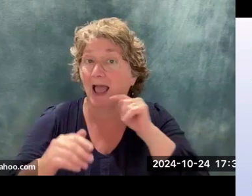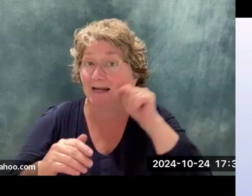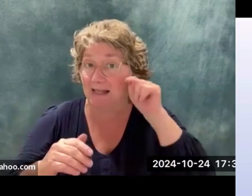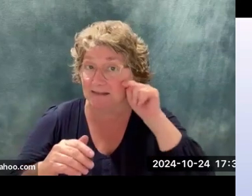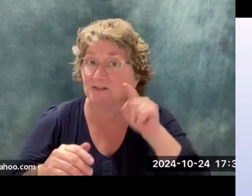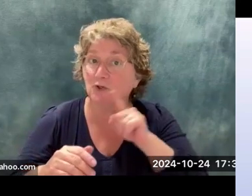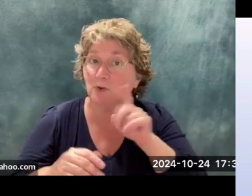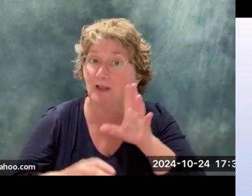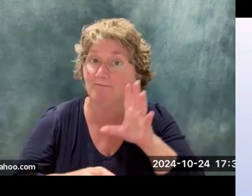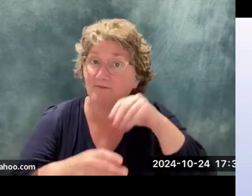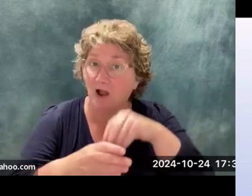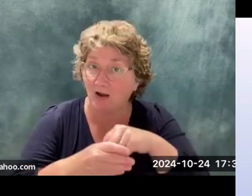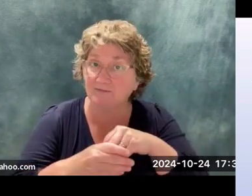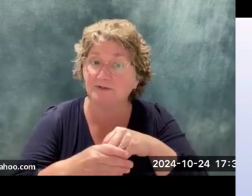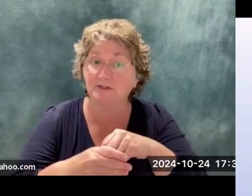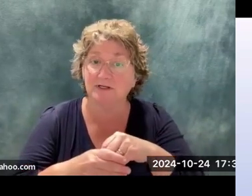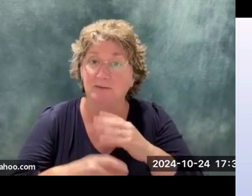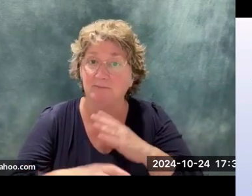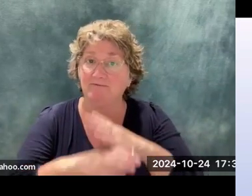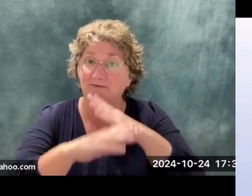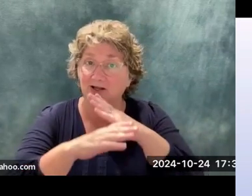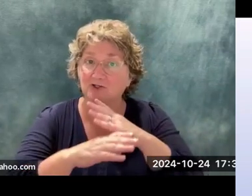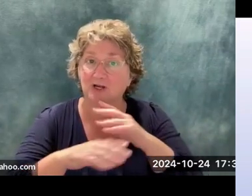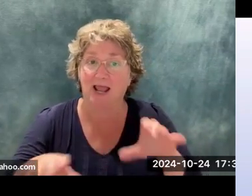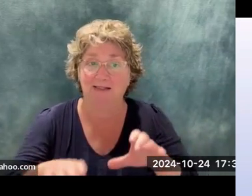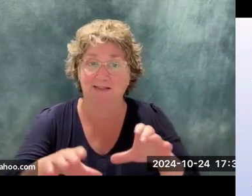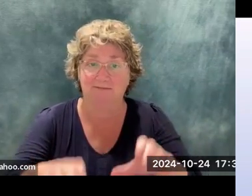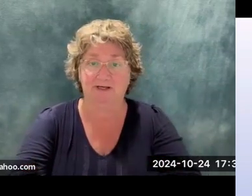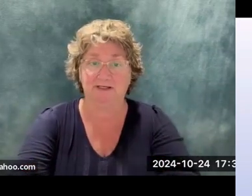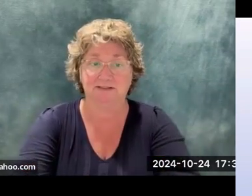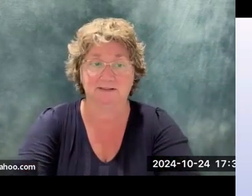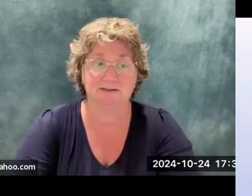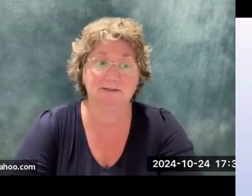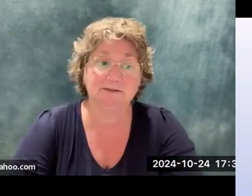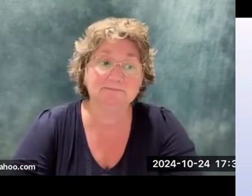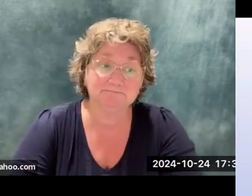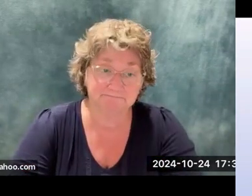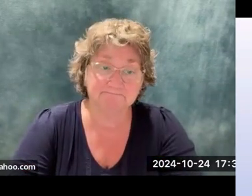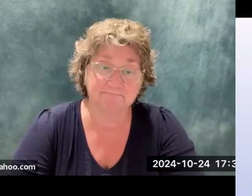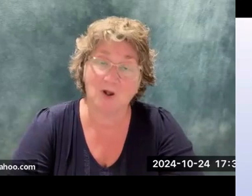And for adolescents, there's also some evidence to suggest that youth